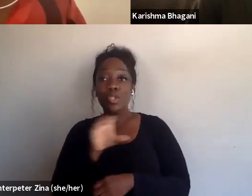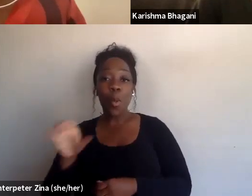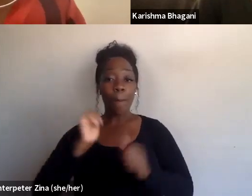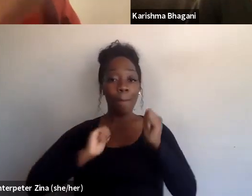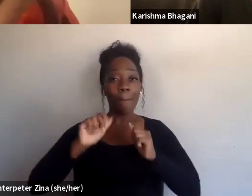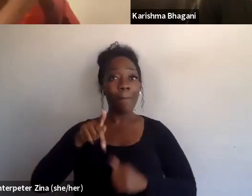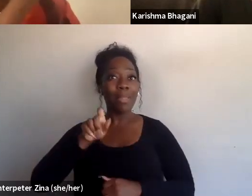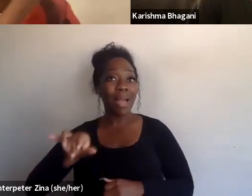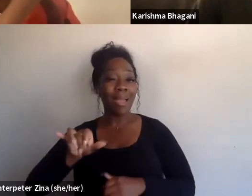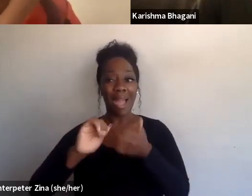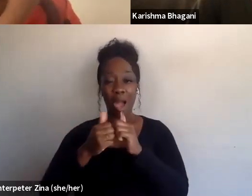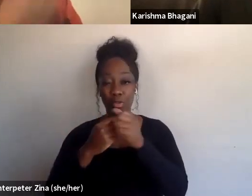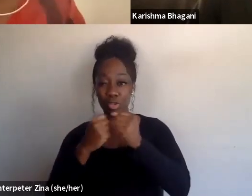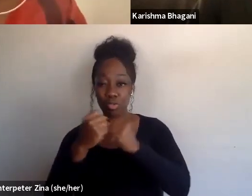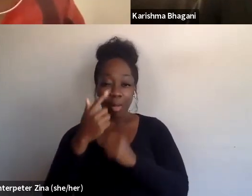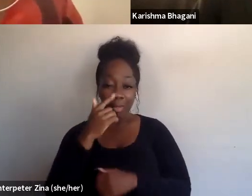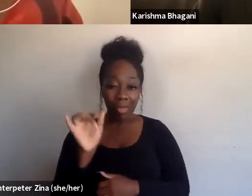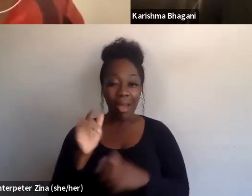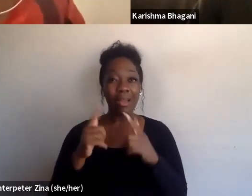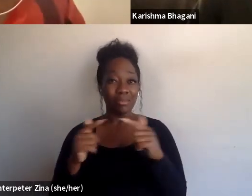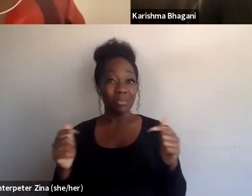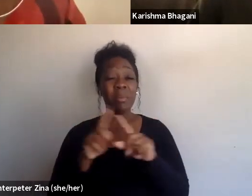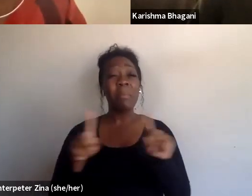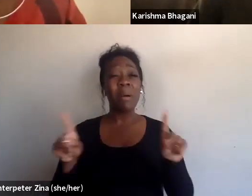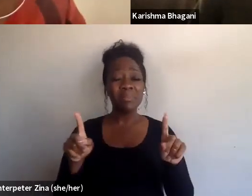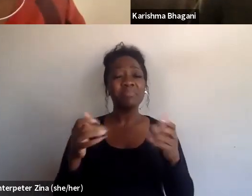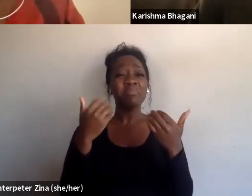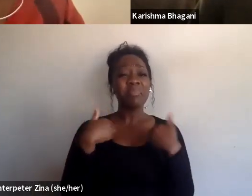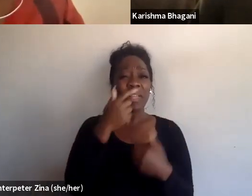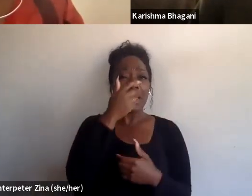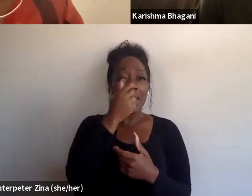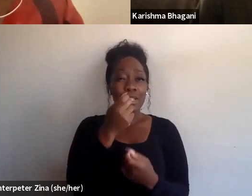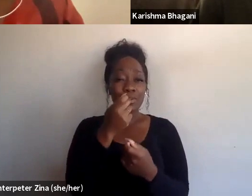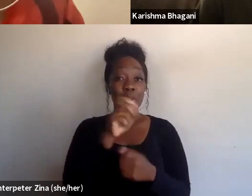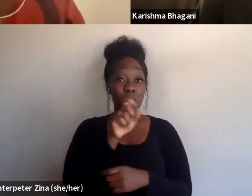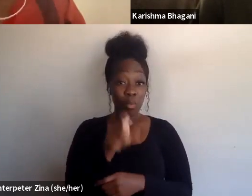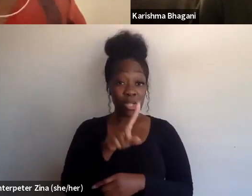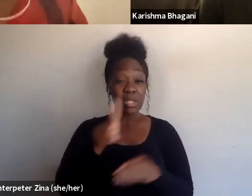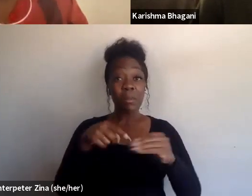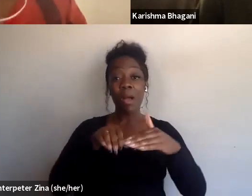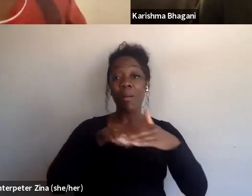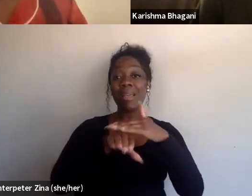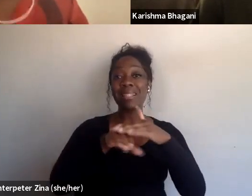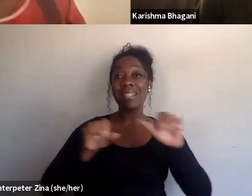I think there's some interesting questions there about accessibility. Exactly.